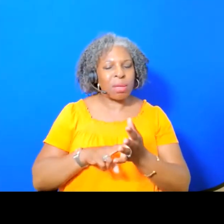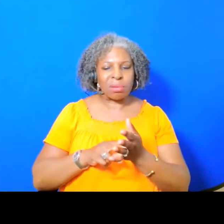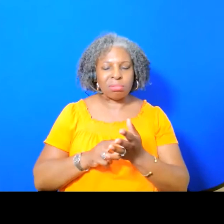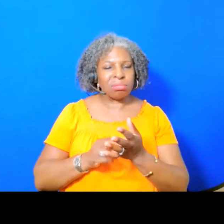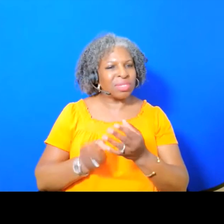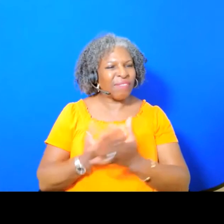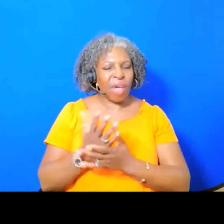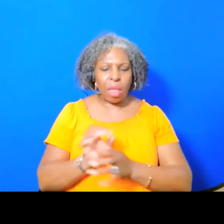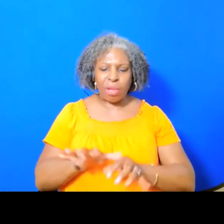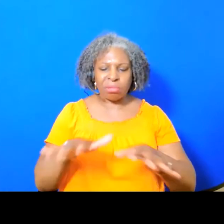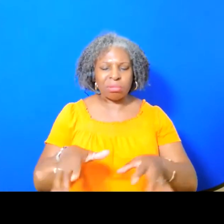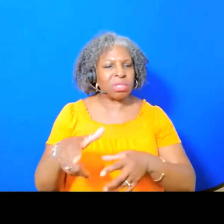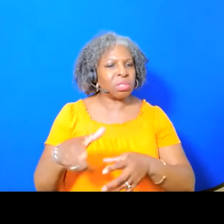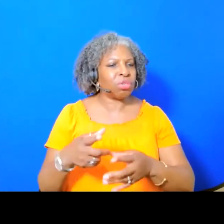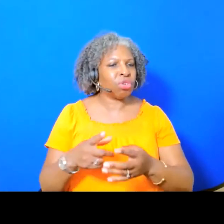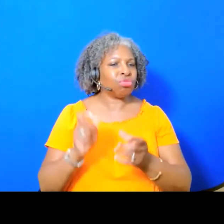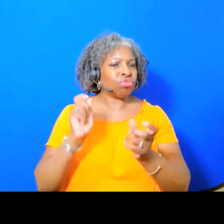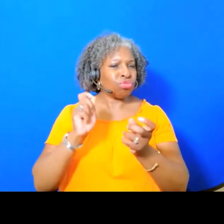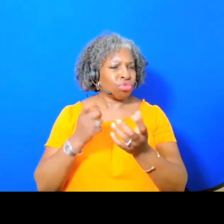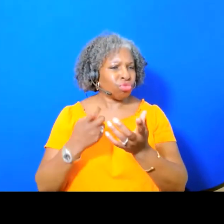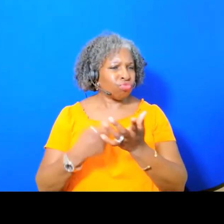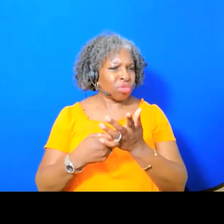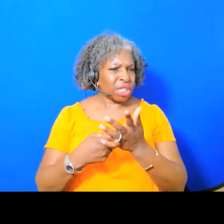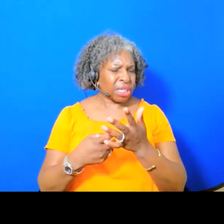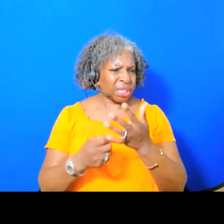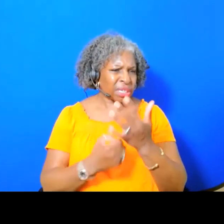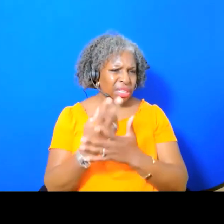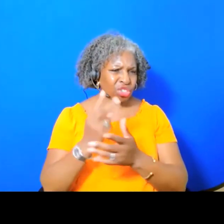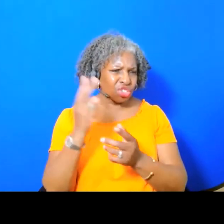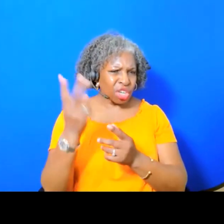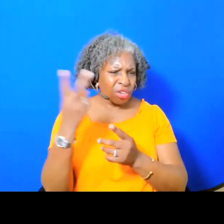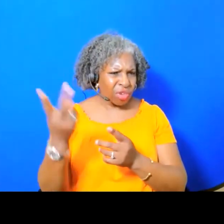there are very few opportunities to develop sector specific knowledge and skills.